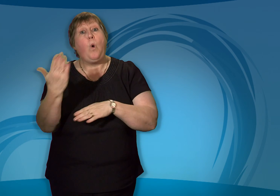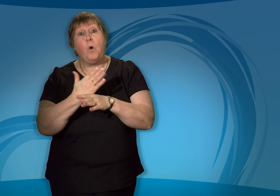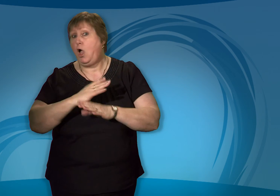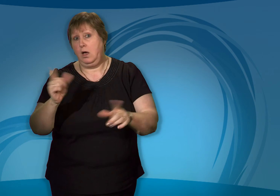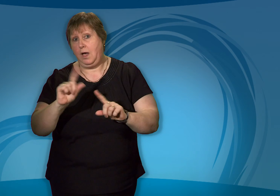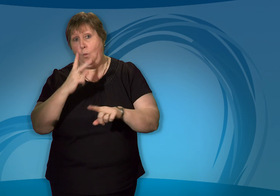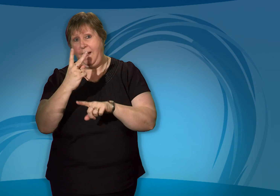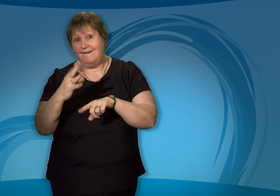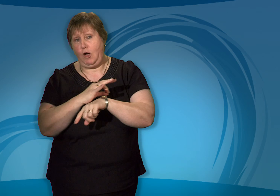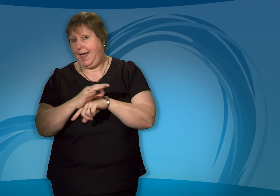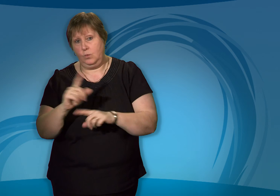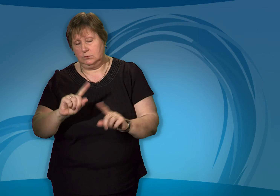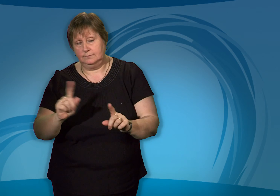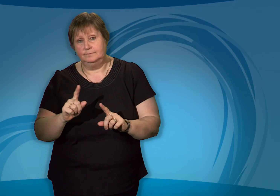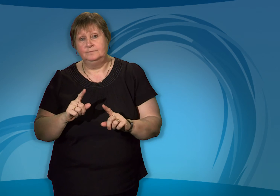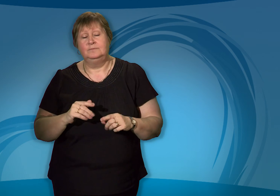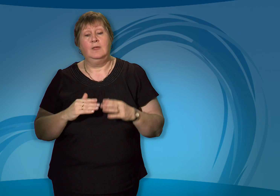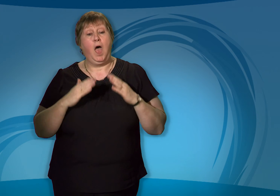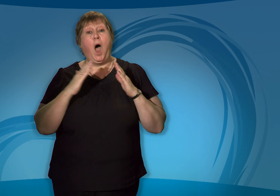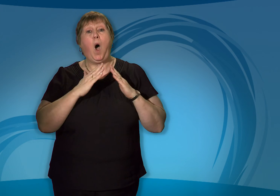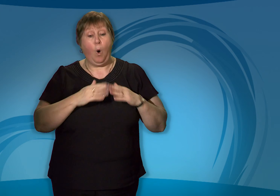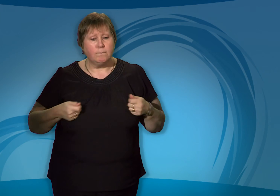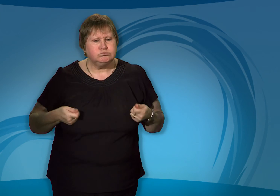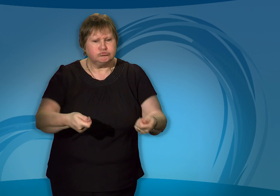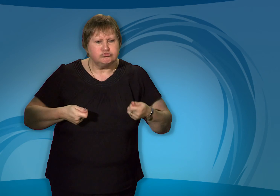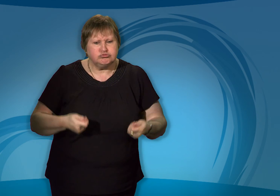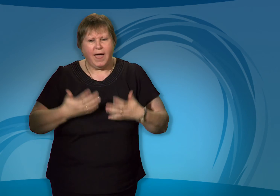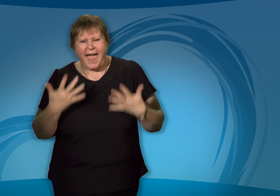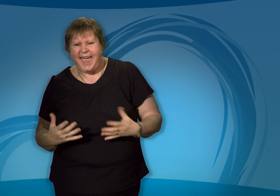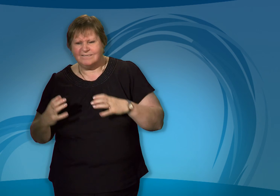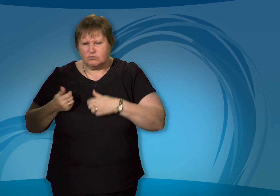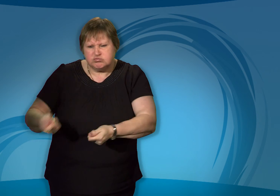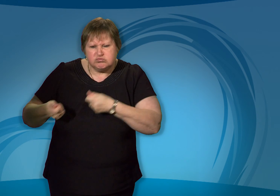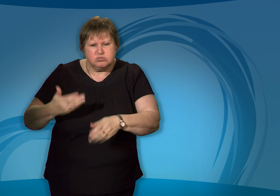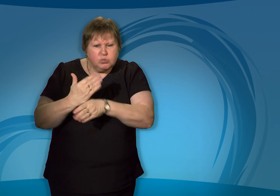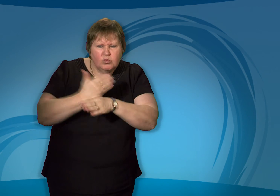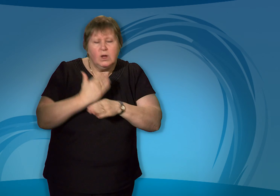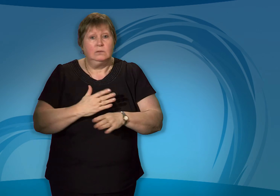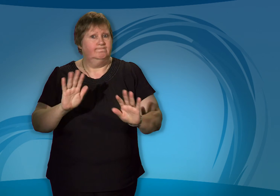Go back to work. Operate any domestic appliances or machinery.